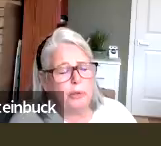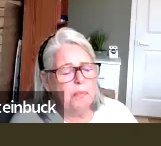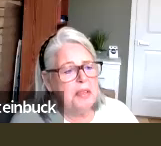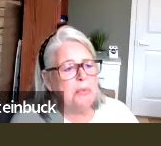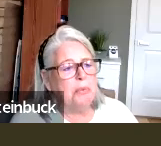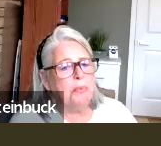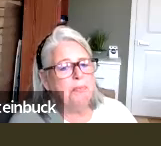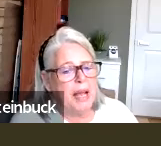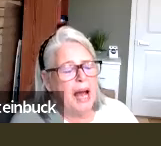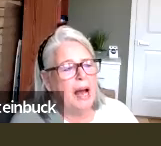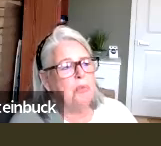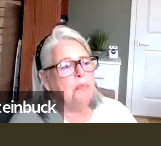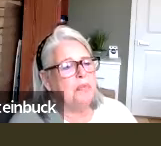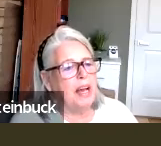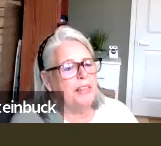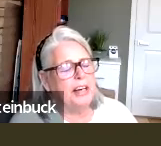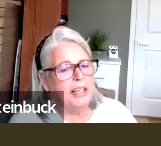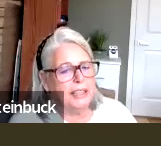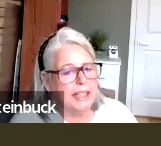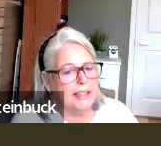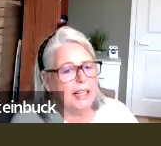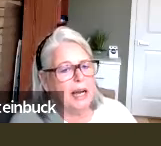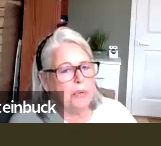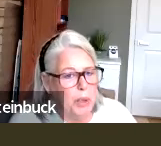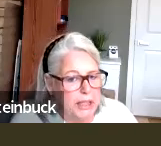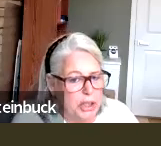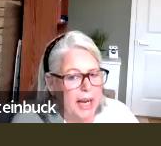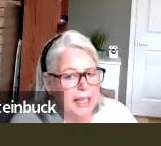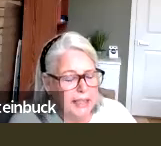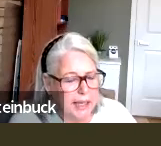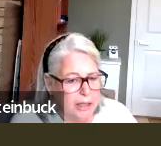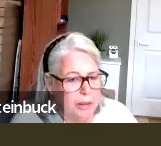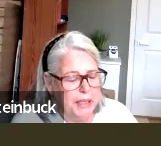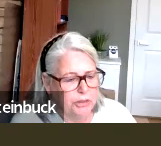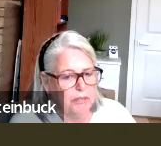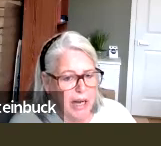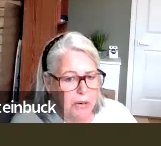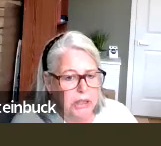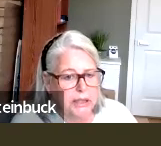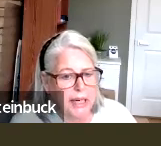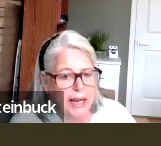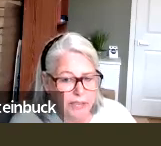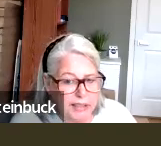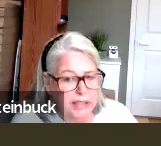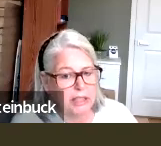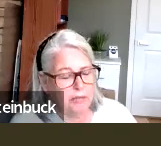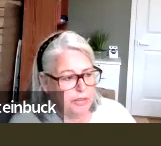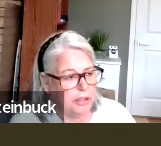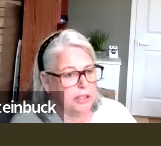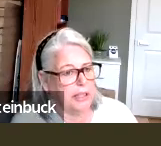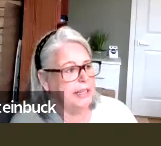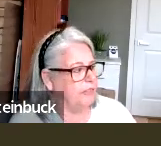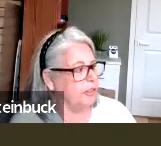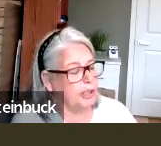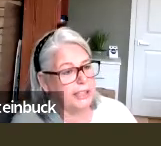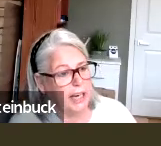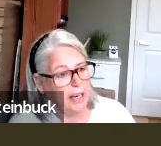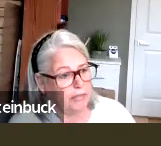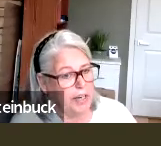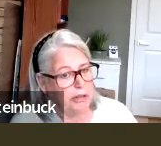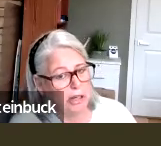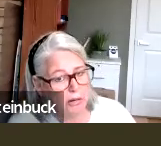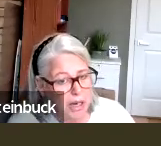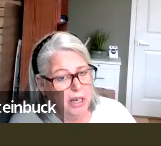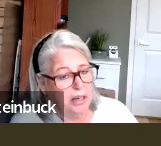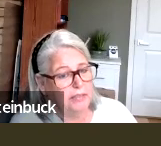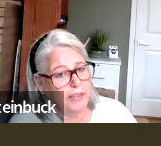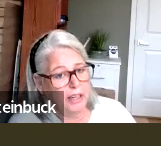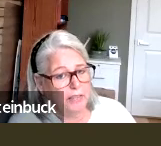Sustaining staff.